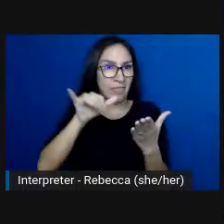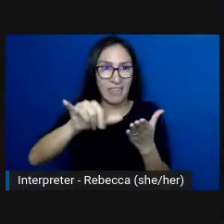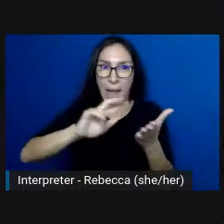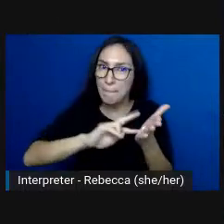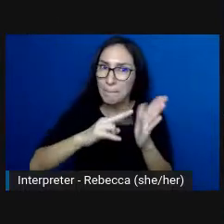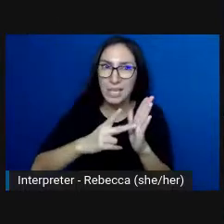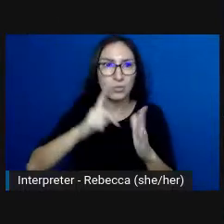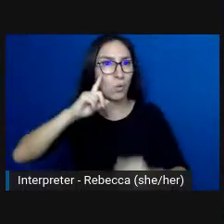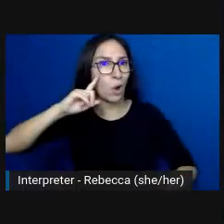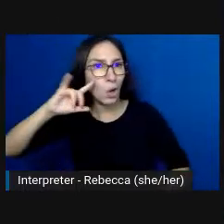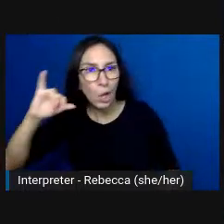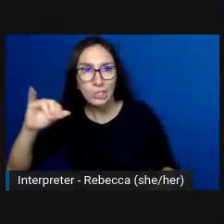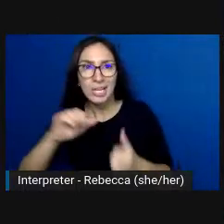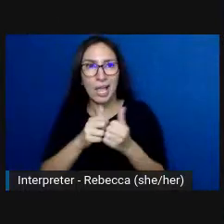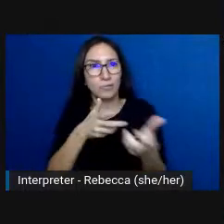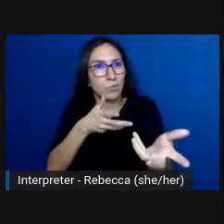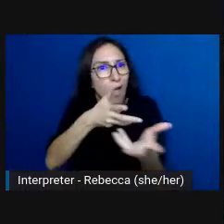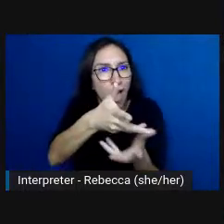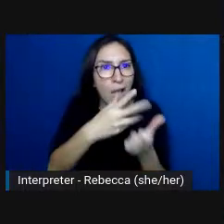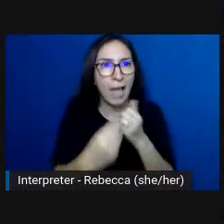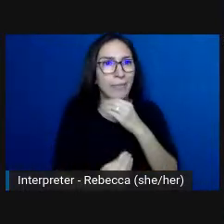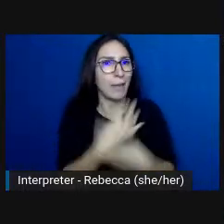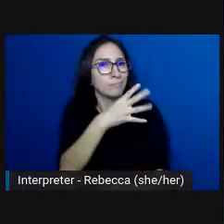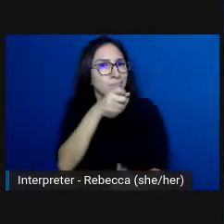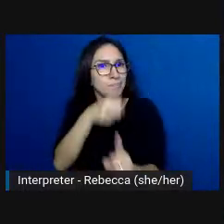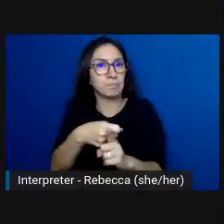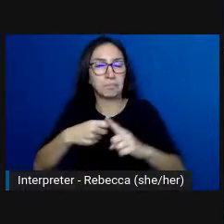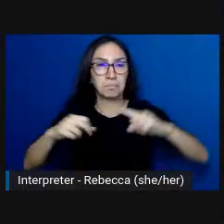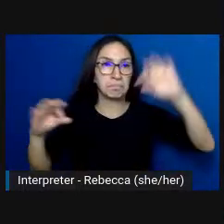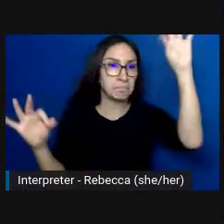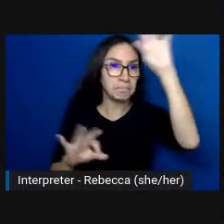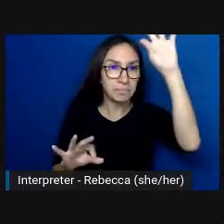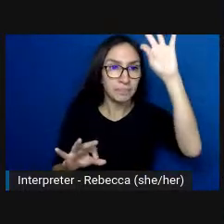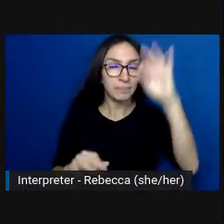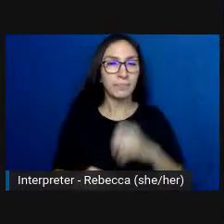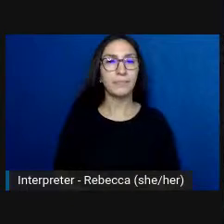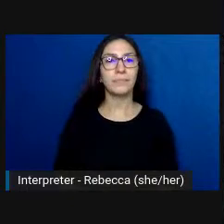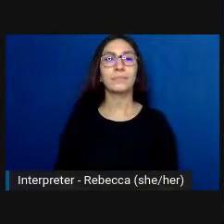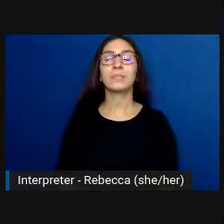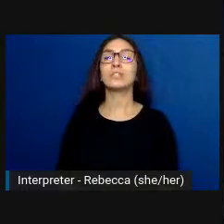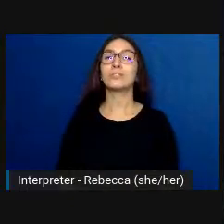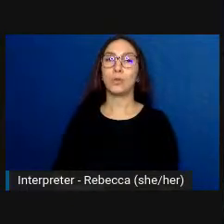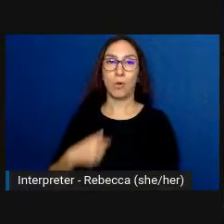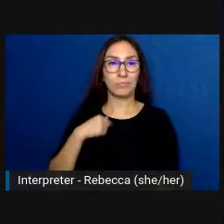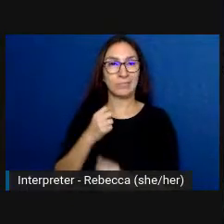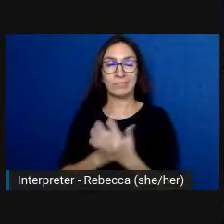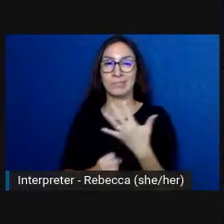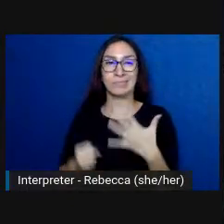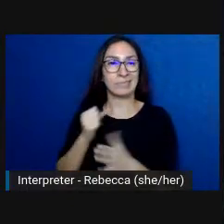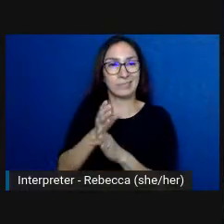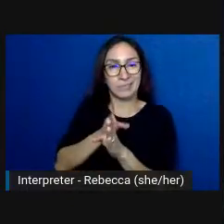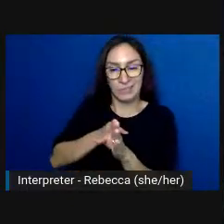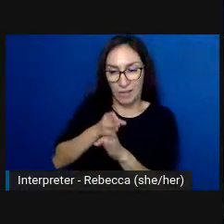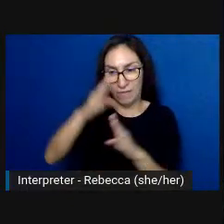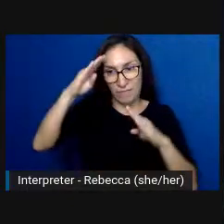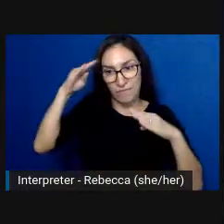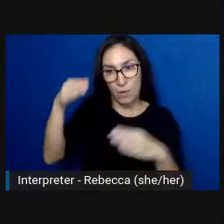What that tells me is there is an image there but I have no idea what to do with it and how to engage with it or anything.